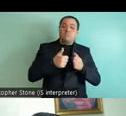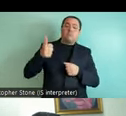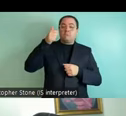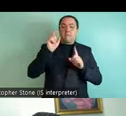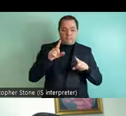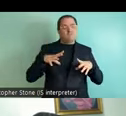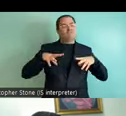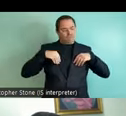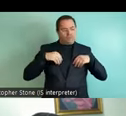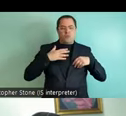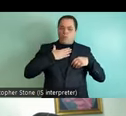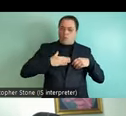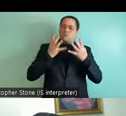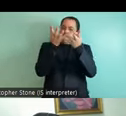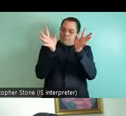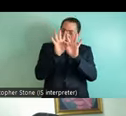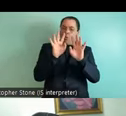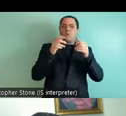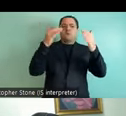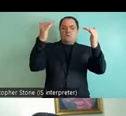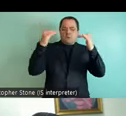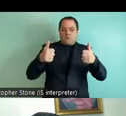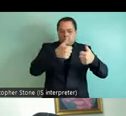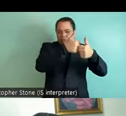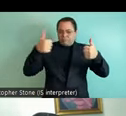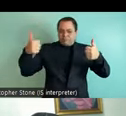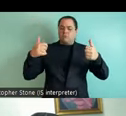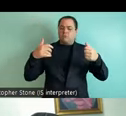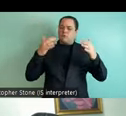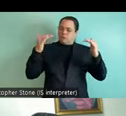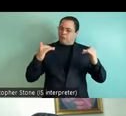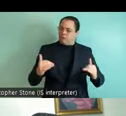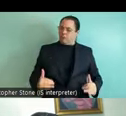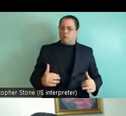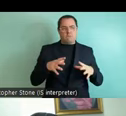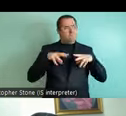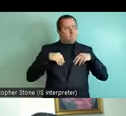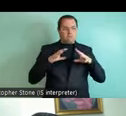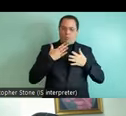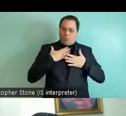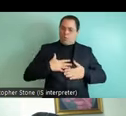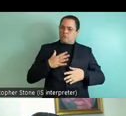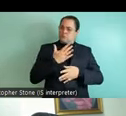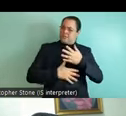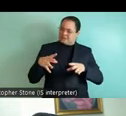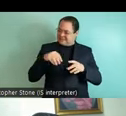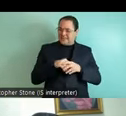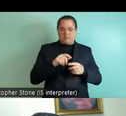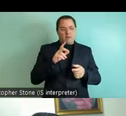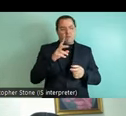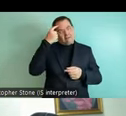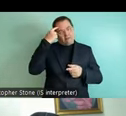level to executive management, and that skills down to out, it is embraced and and implemented